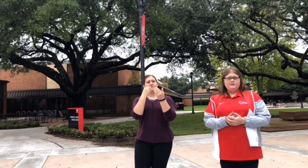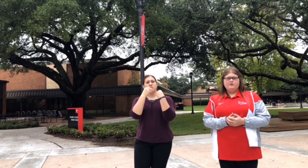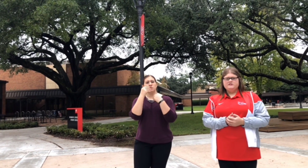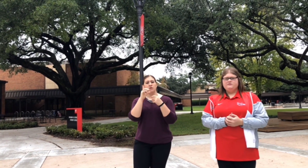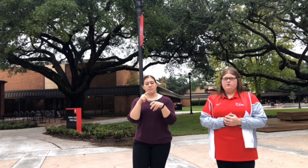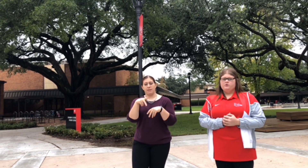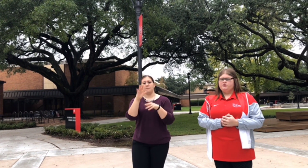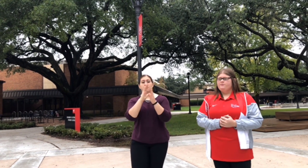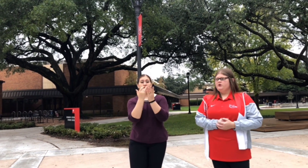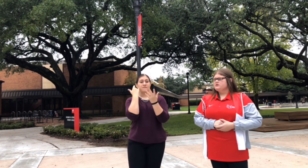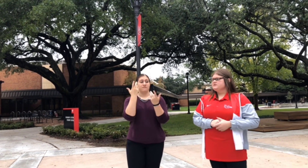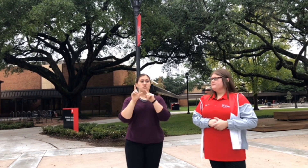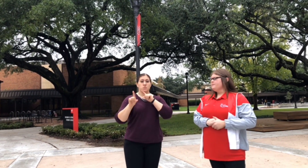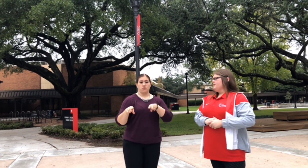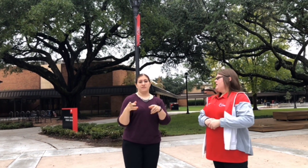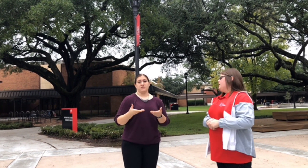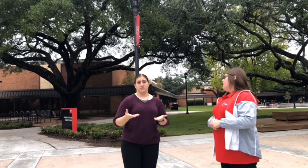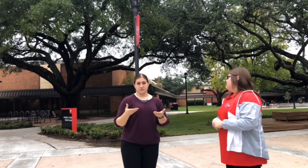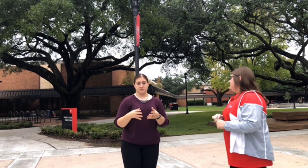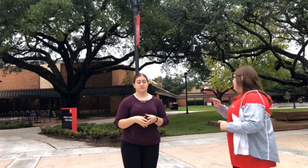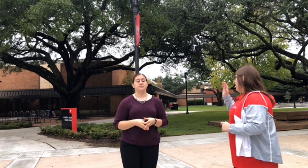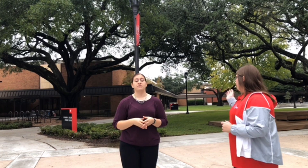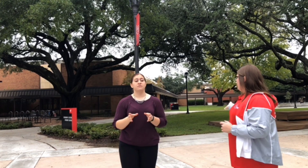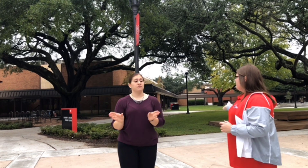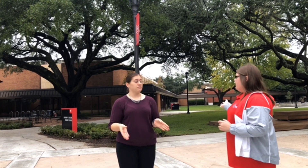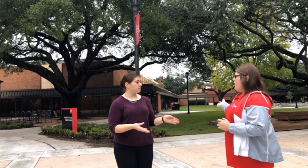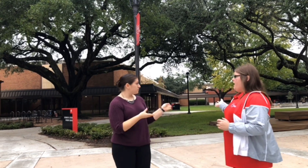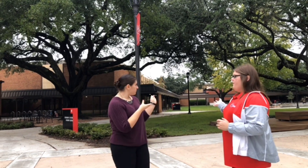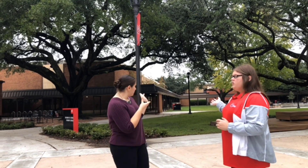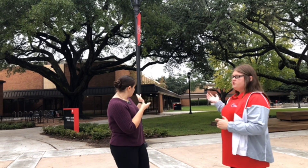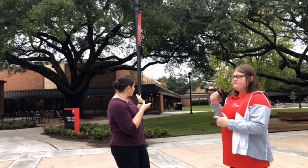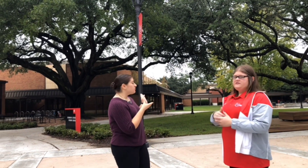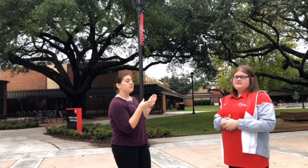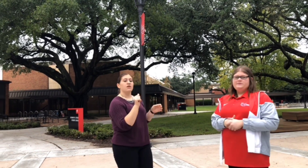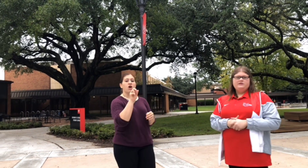up your books if you've ordered them. Then we have our Archer Physics Building.